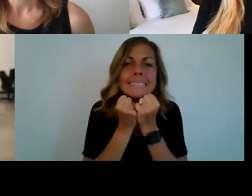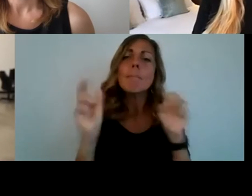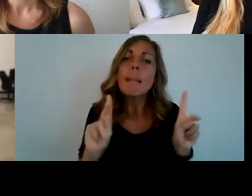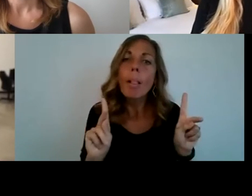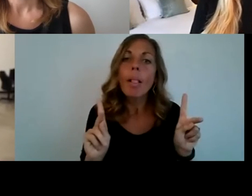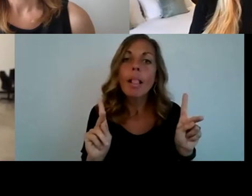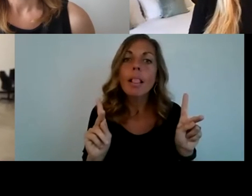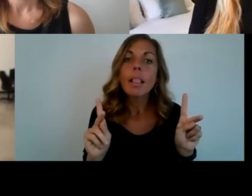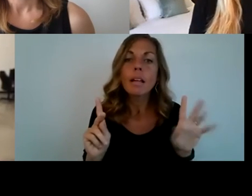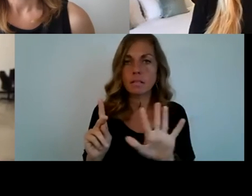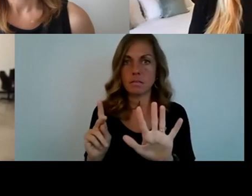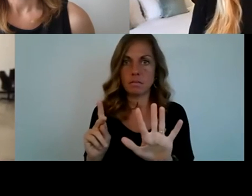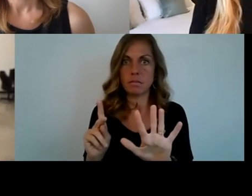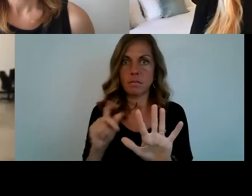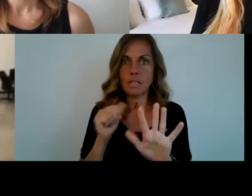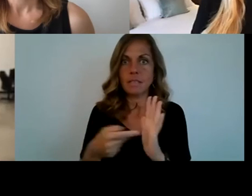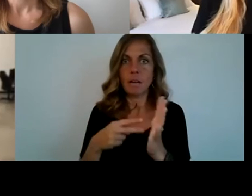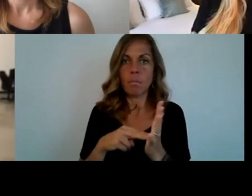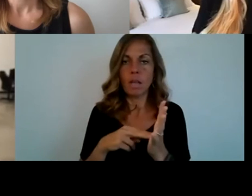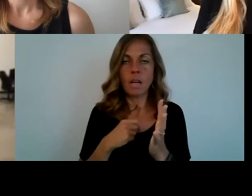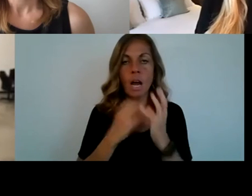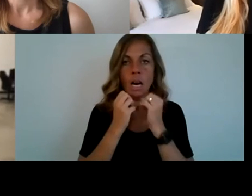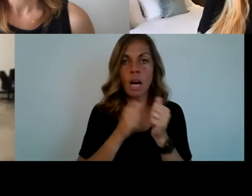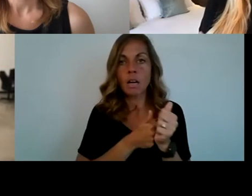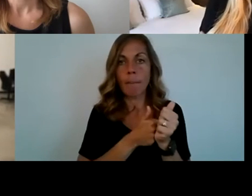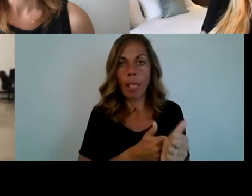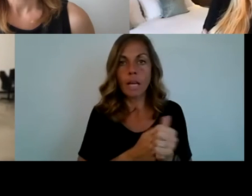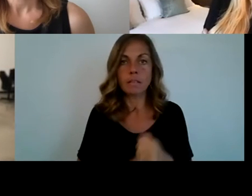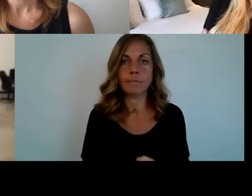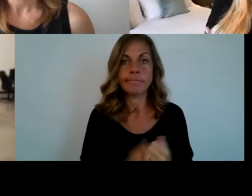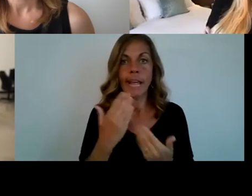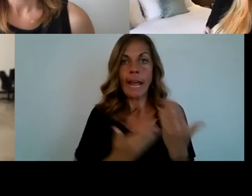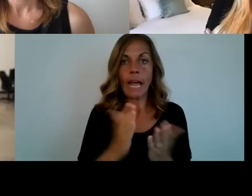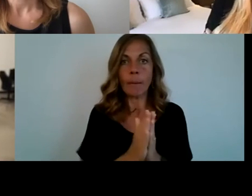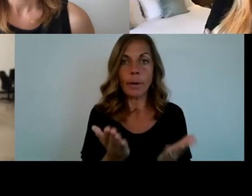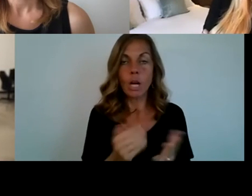mean they care deeply about compliance. Or handbooks. I cared about people and the experience